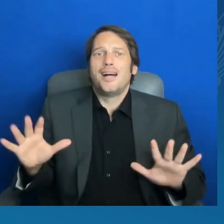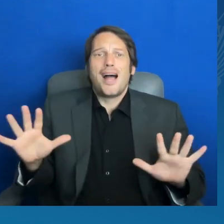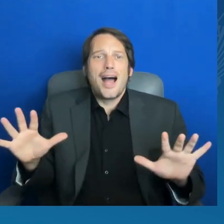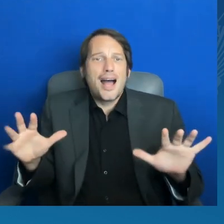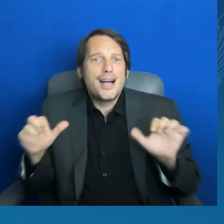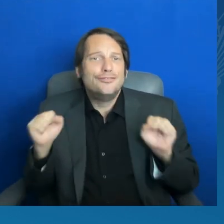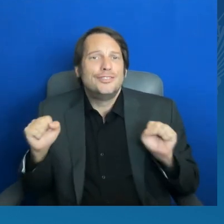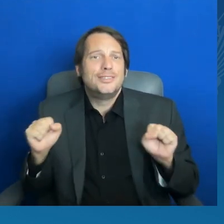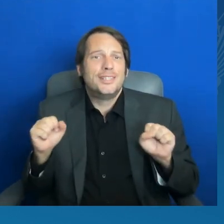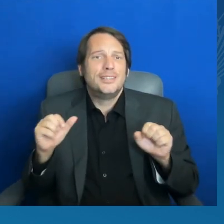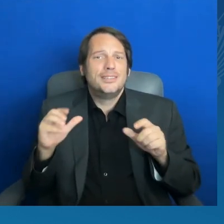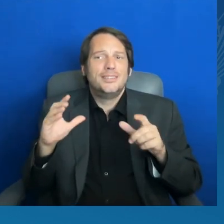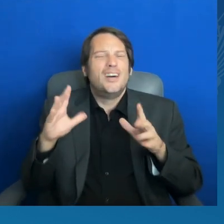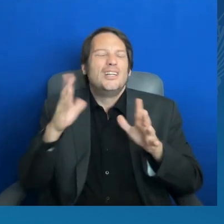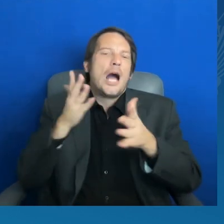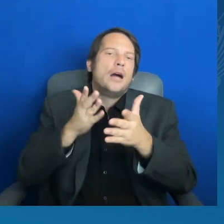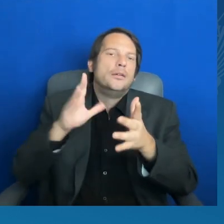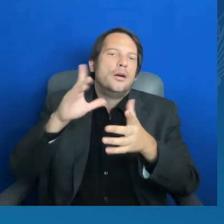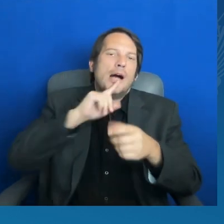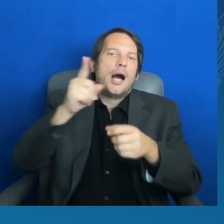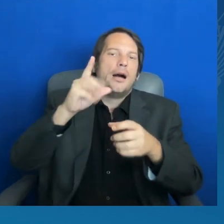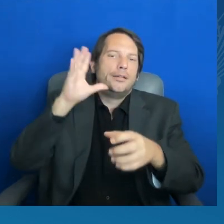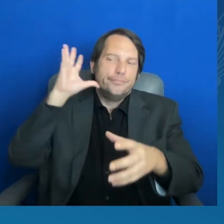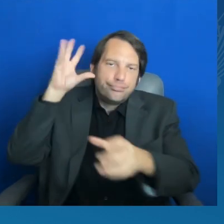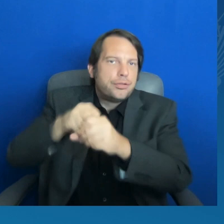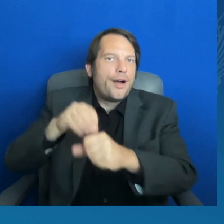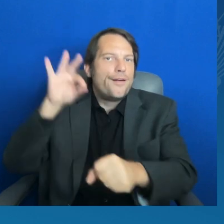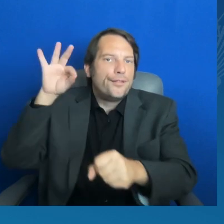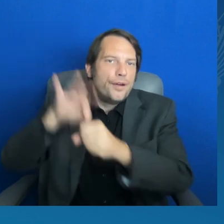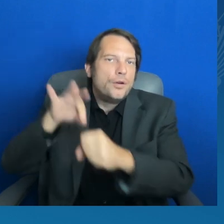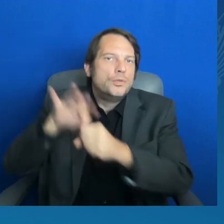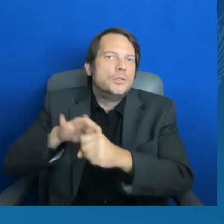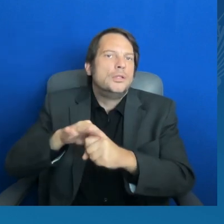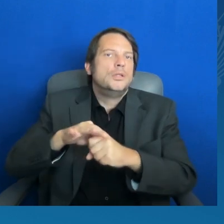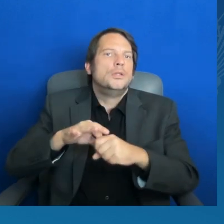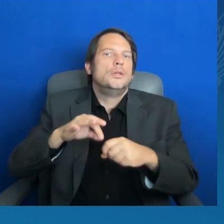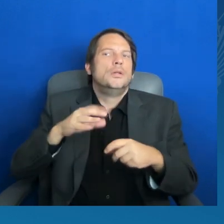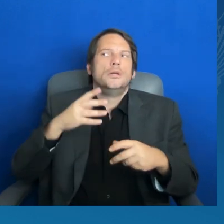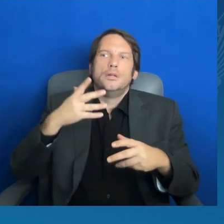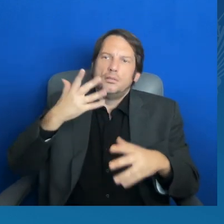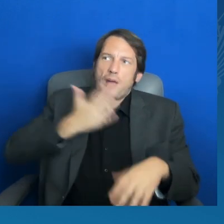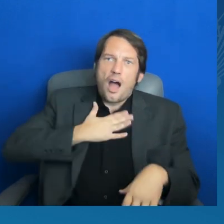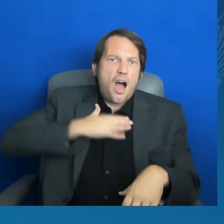The freedom to make decisions about your own body and not having the government trying to tell you what to do.